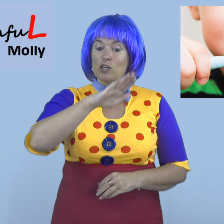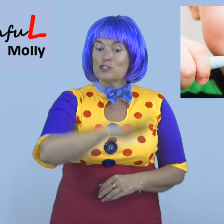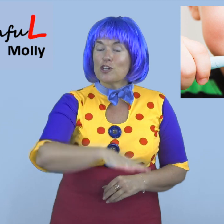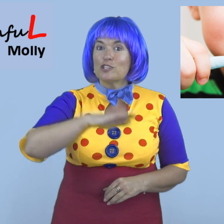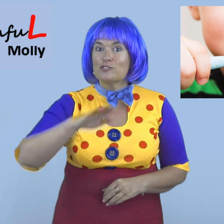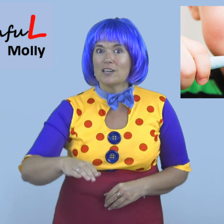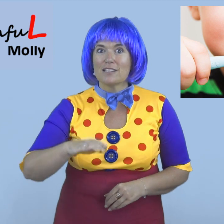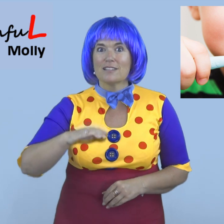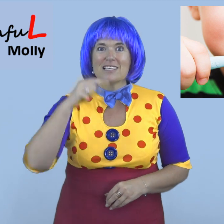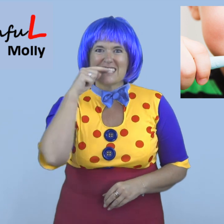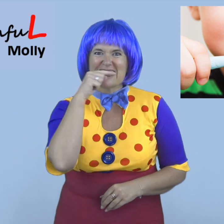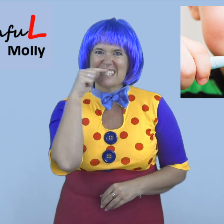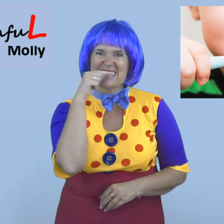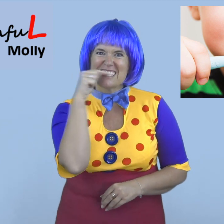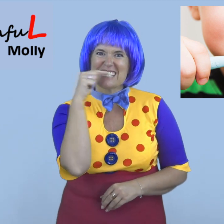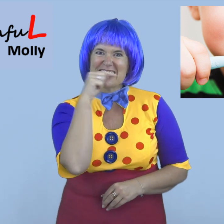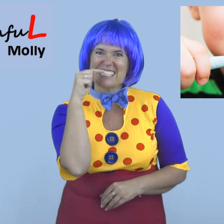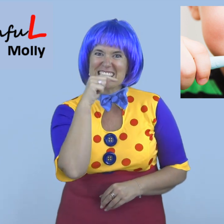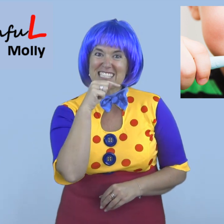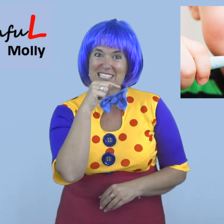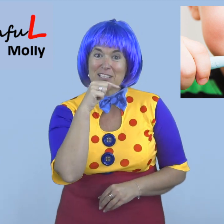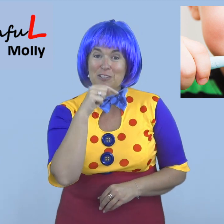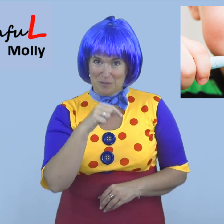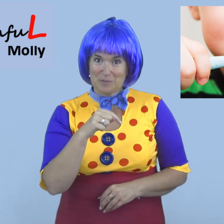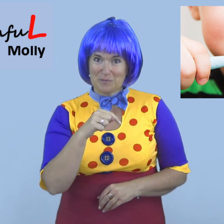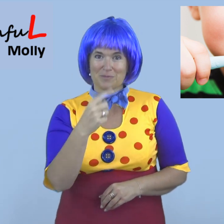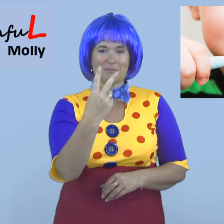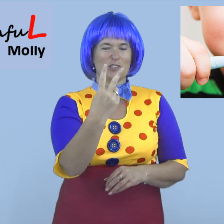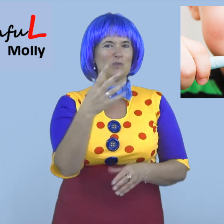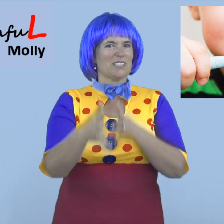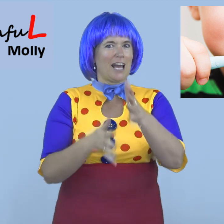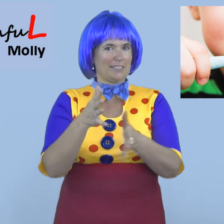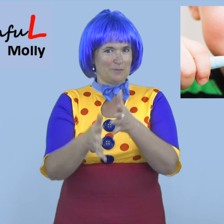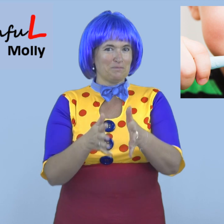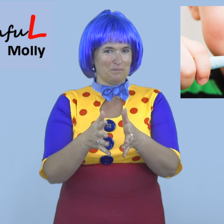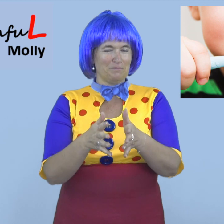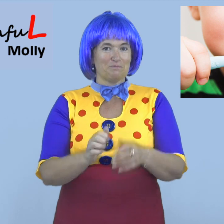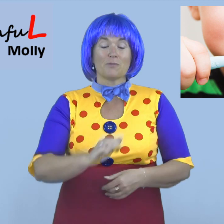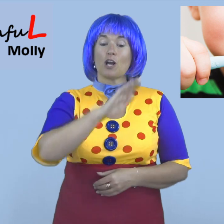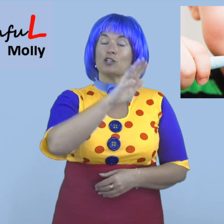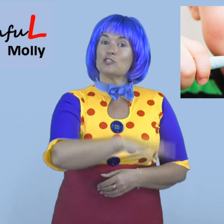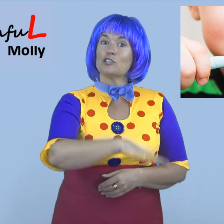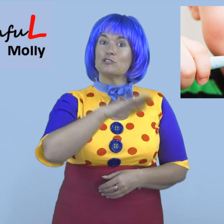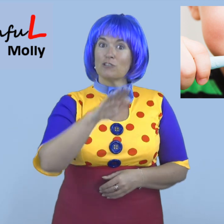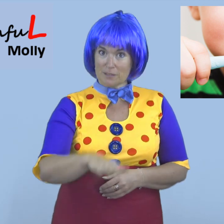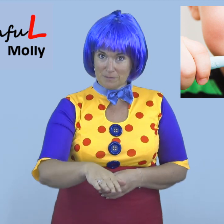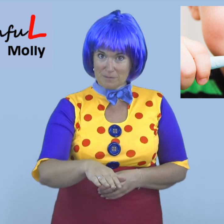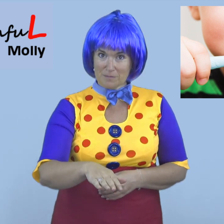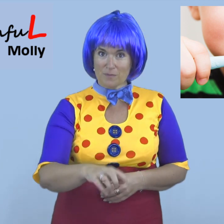The children are cleaning their teeth. 2 signs Children